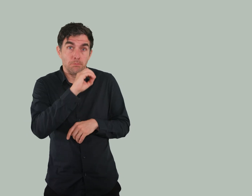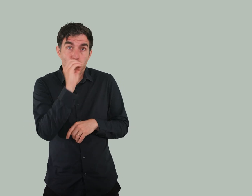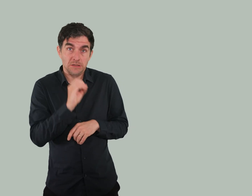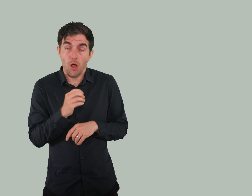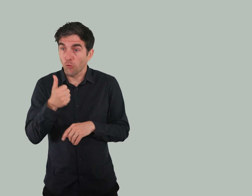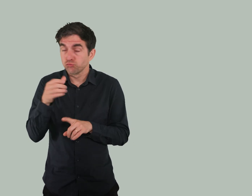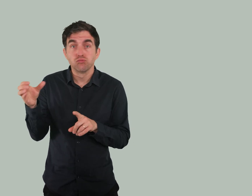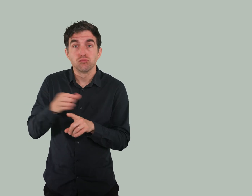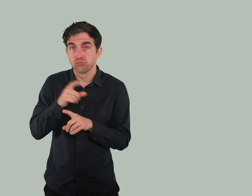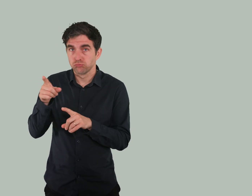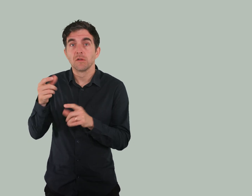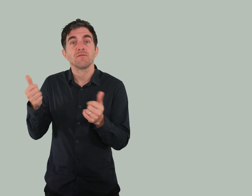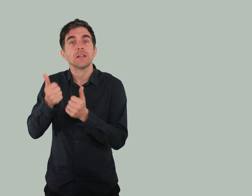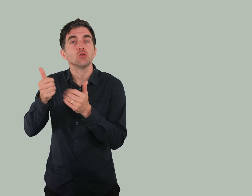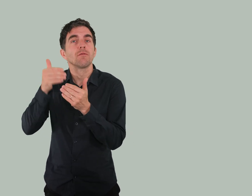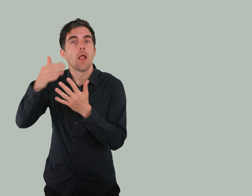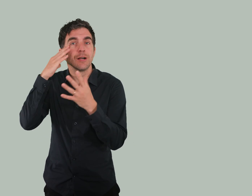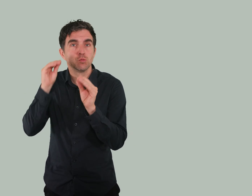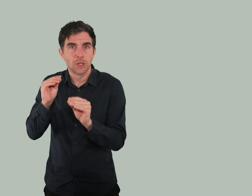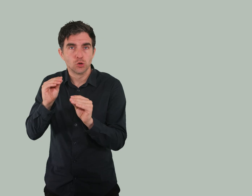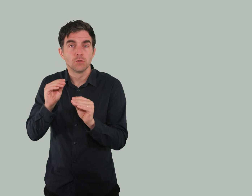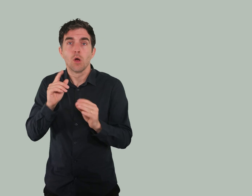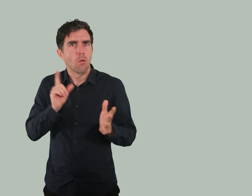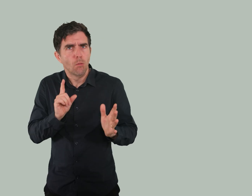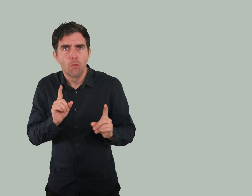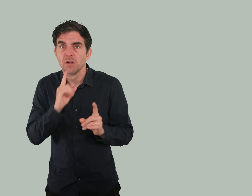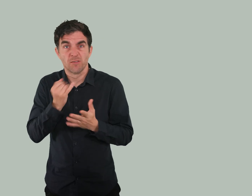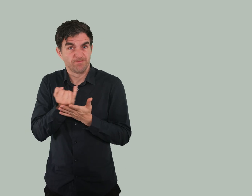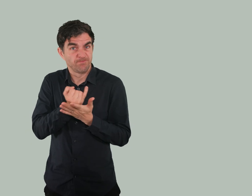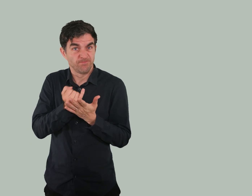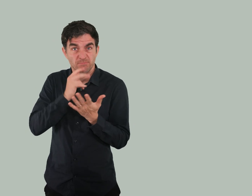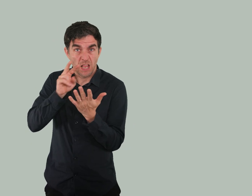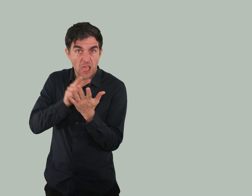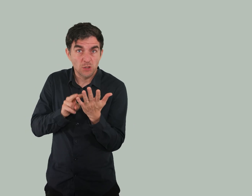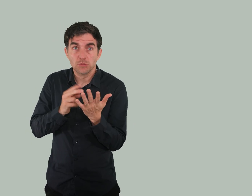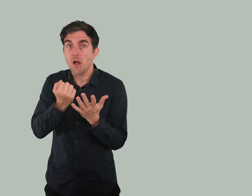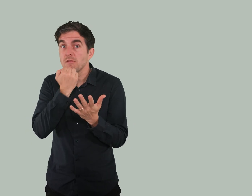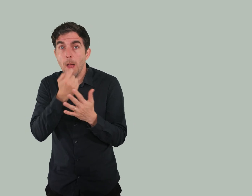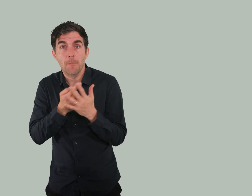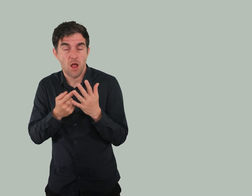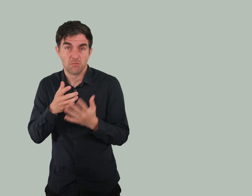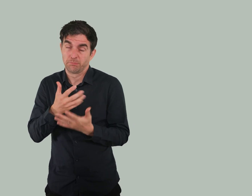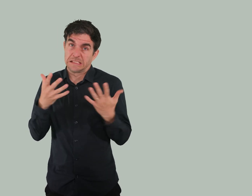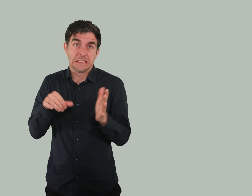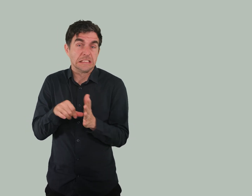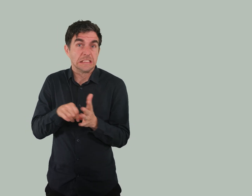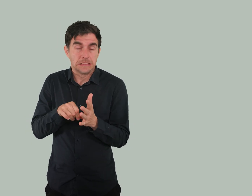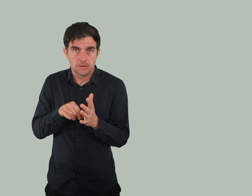and 1 per cent recruiting FE leavers, identified poor literacy or numeracy as the main issue.